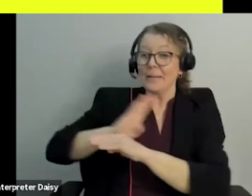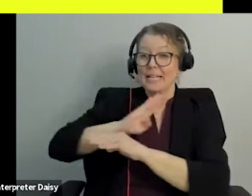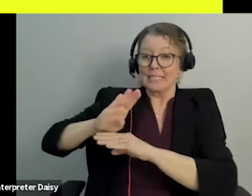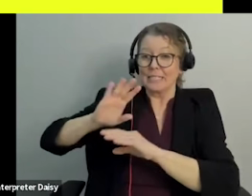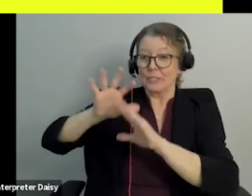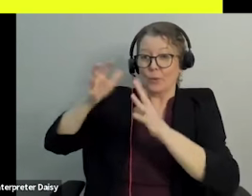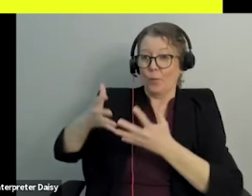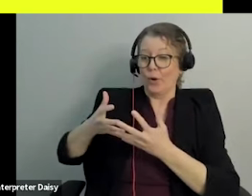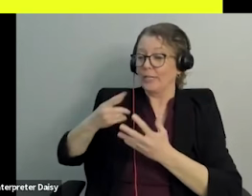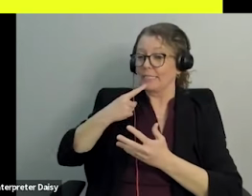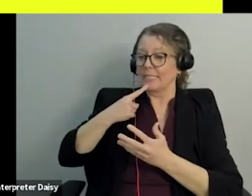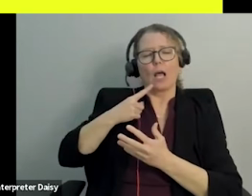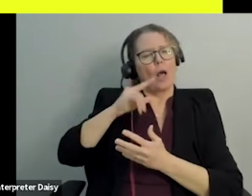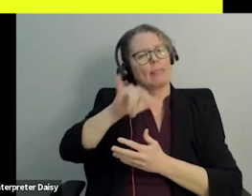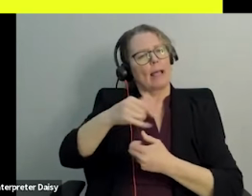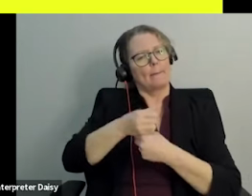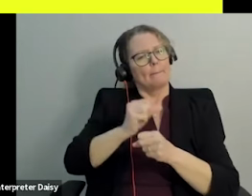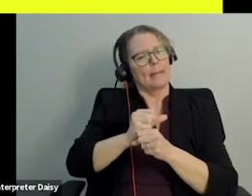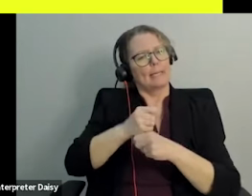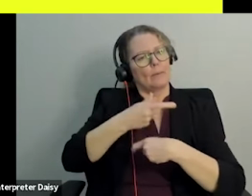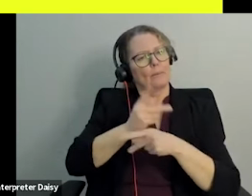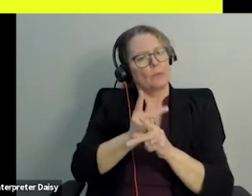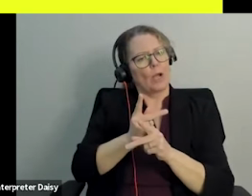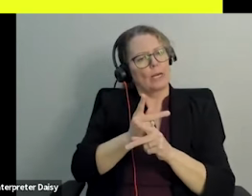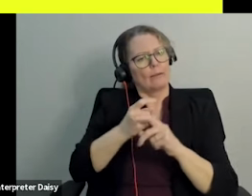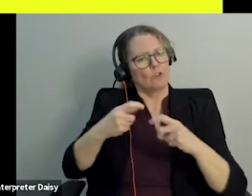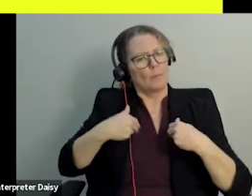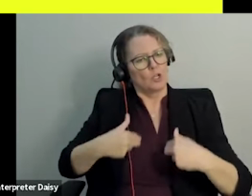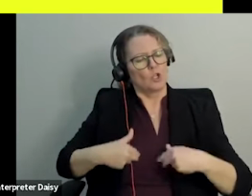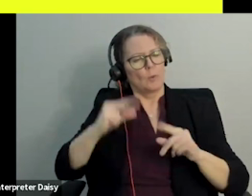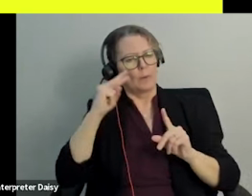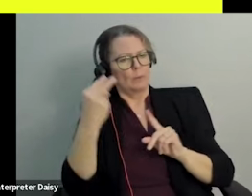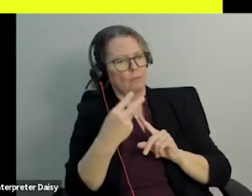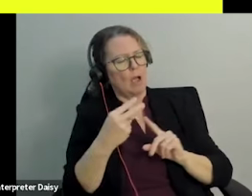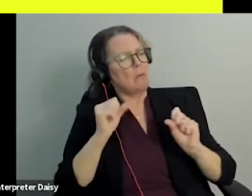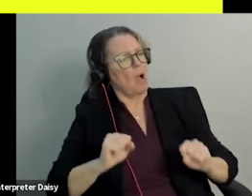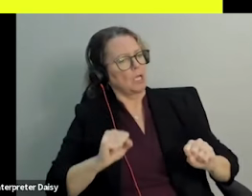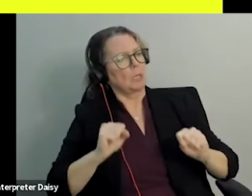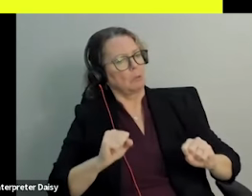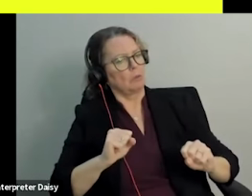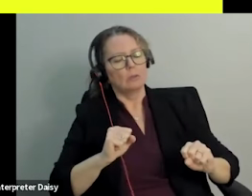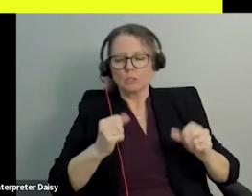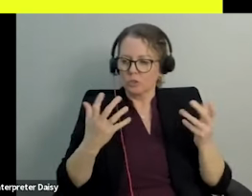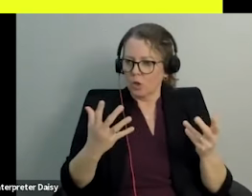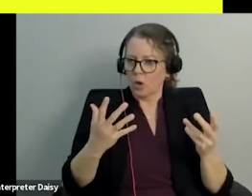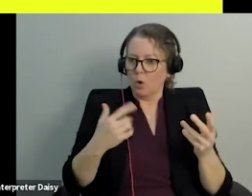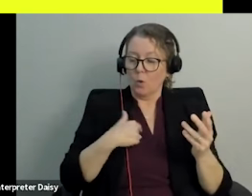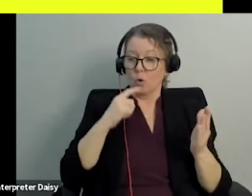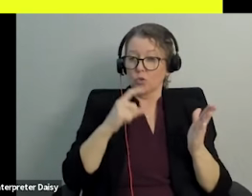as creating a product from a human point of view that is desirable, feasible, and viable. So when we're saying something is desirable,